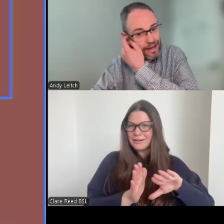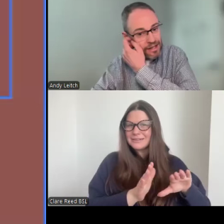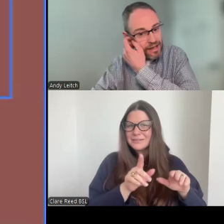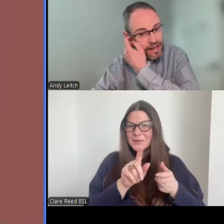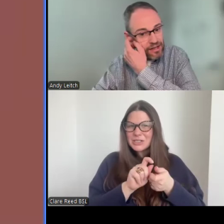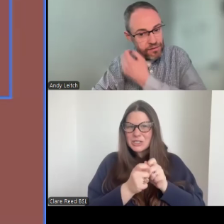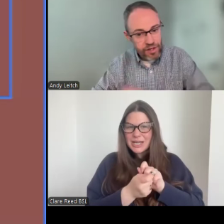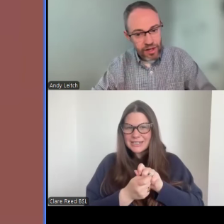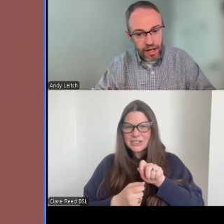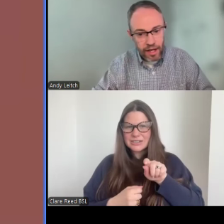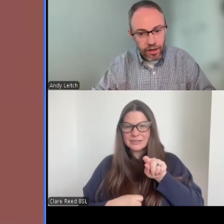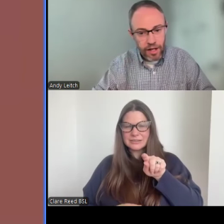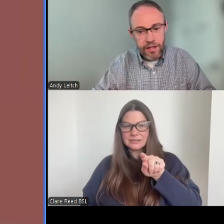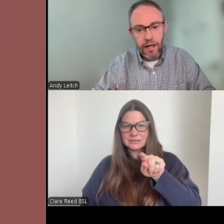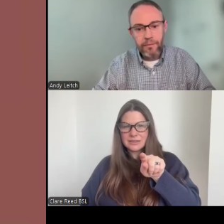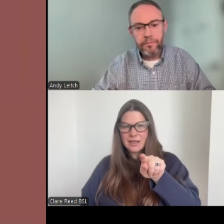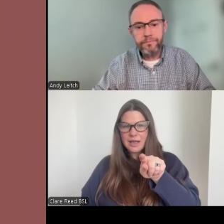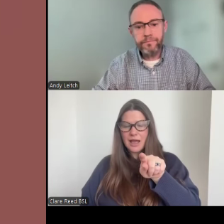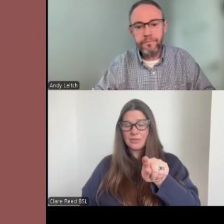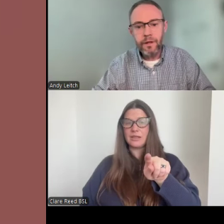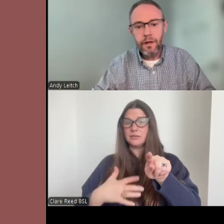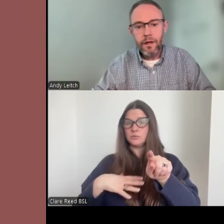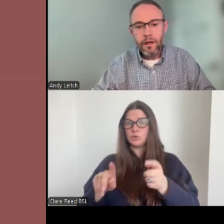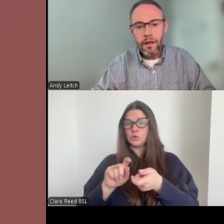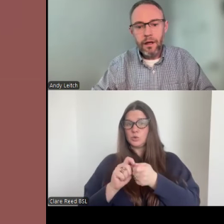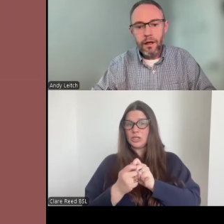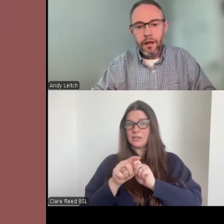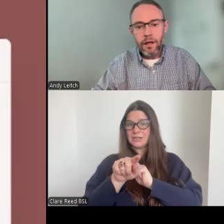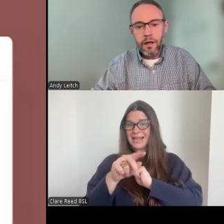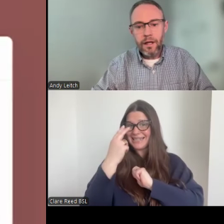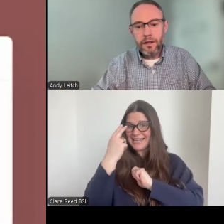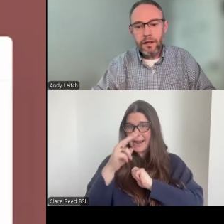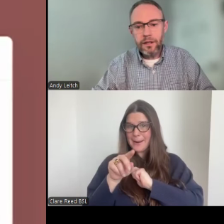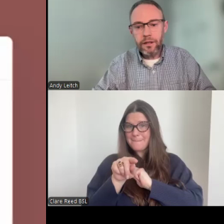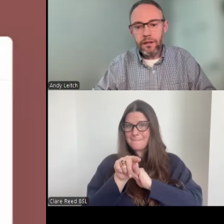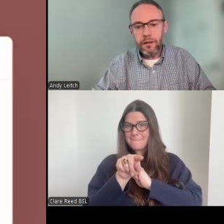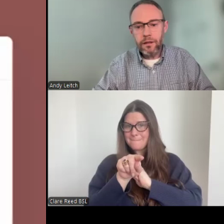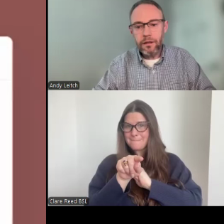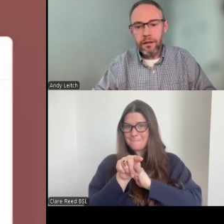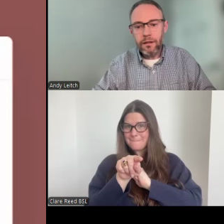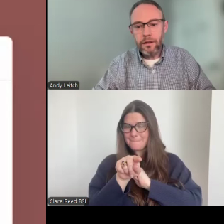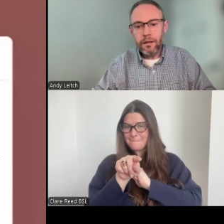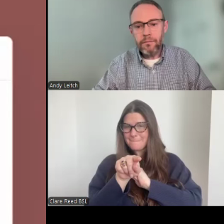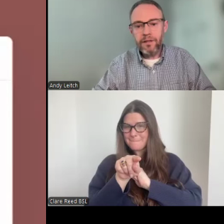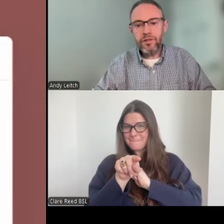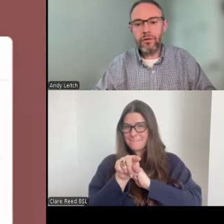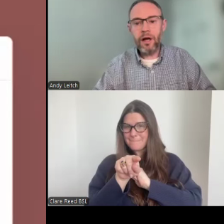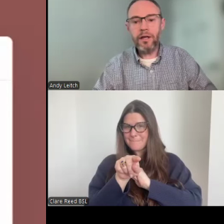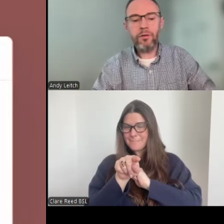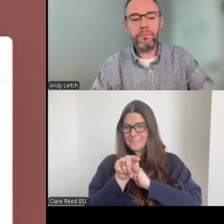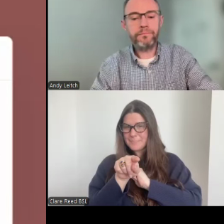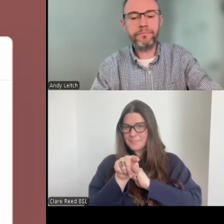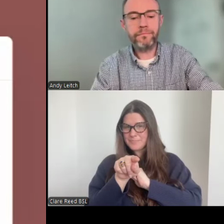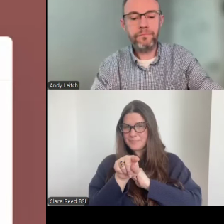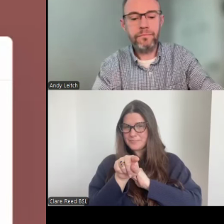Again, it's a case of just clicking on the element, clicking the little pencil icon,